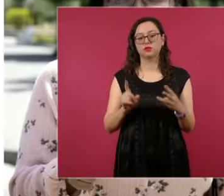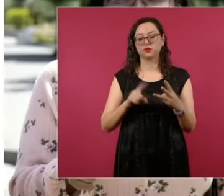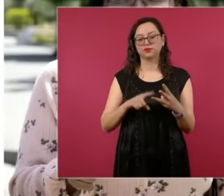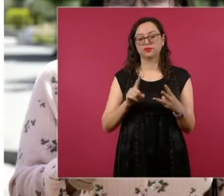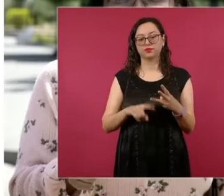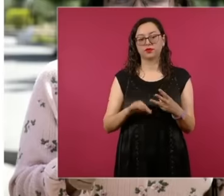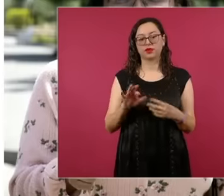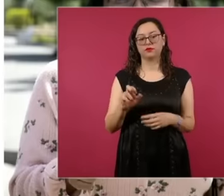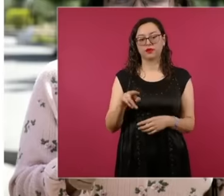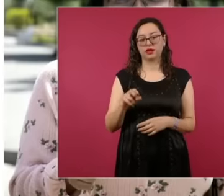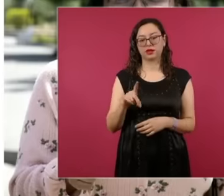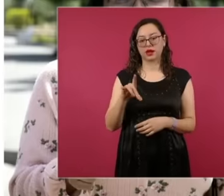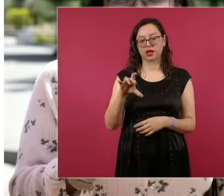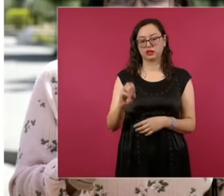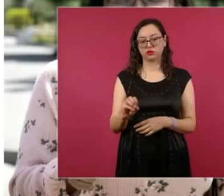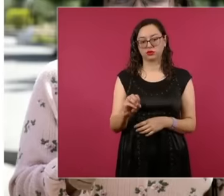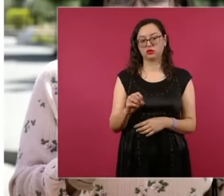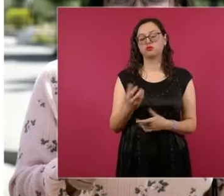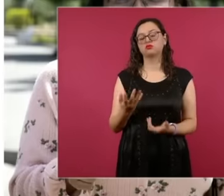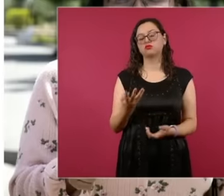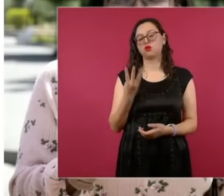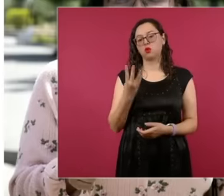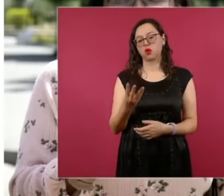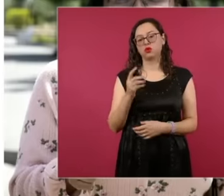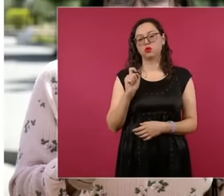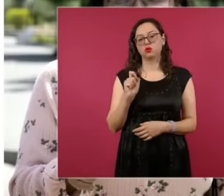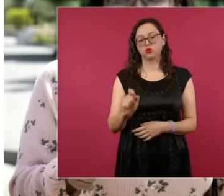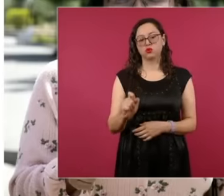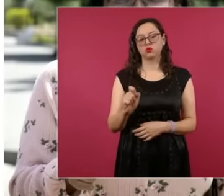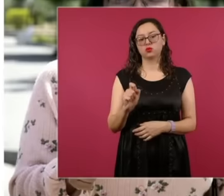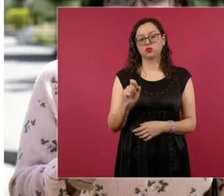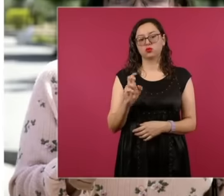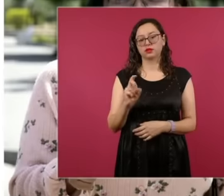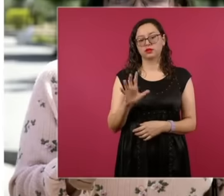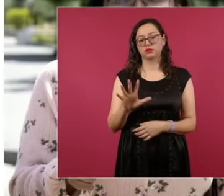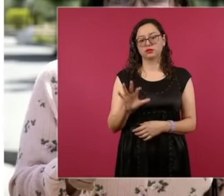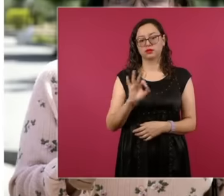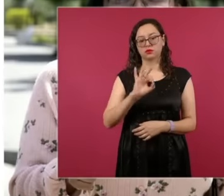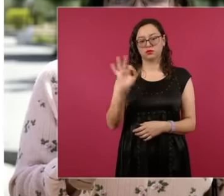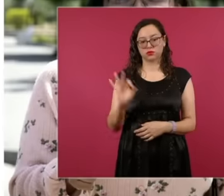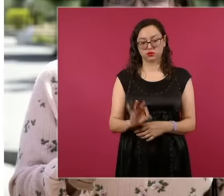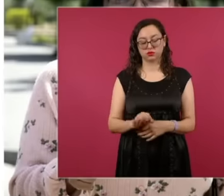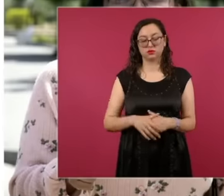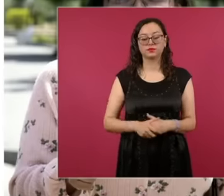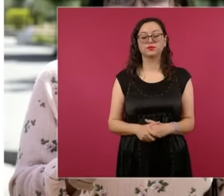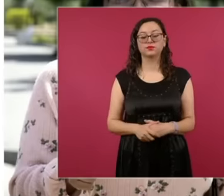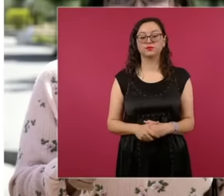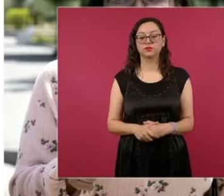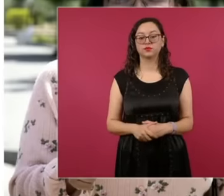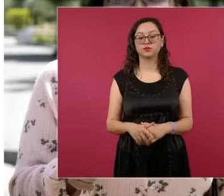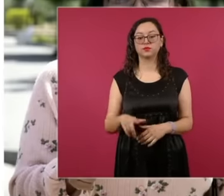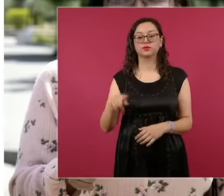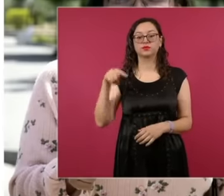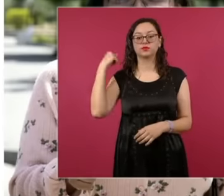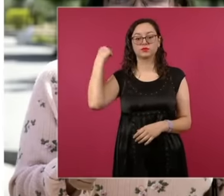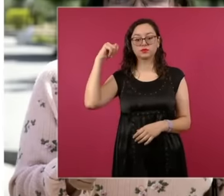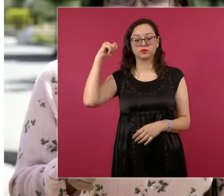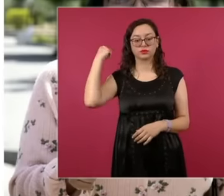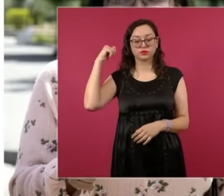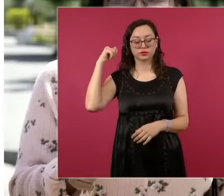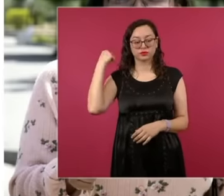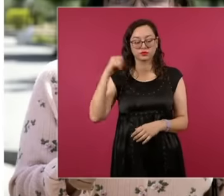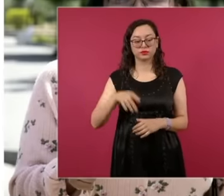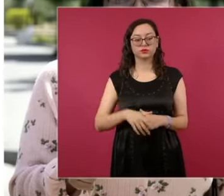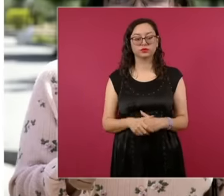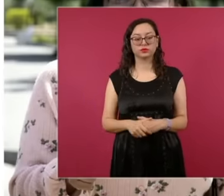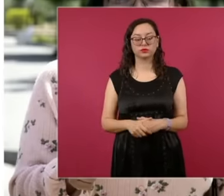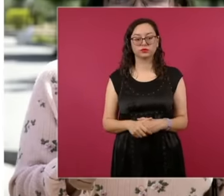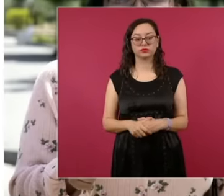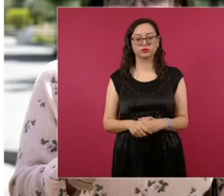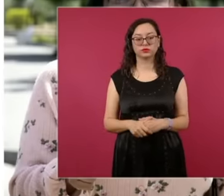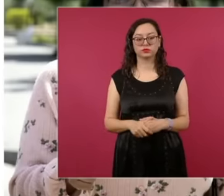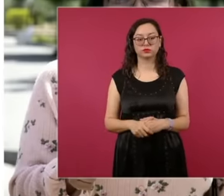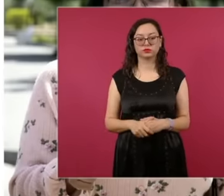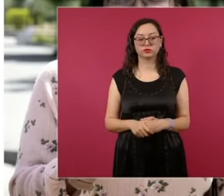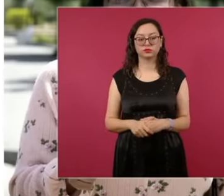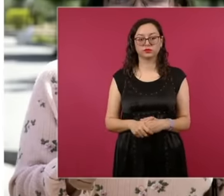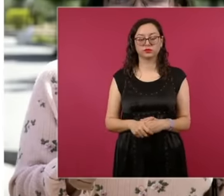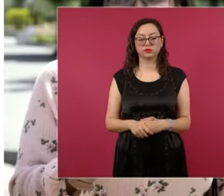citizen movement with 4.35 per. In the case of Tabasco we mention El Triunfo for Javier May for Morena